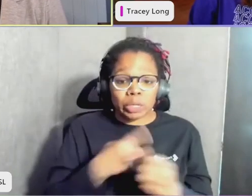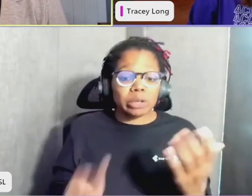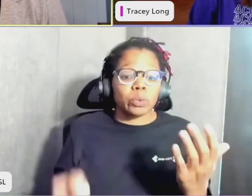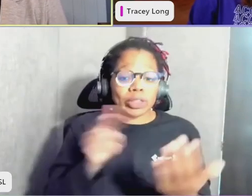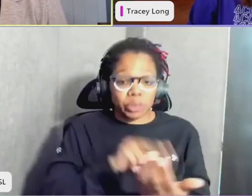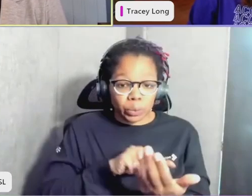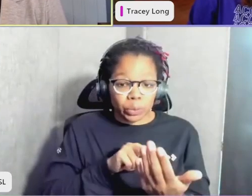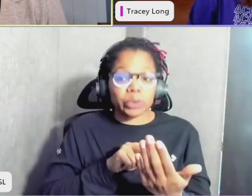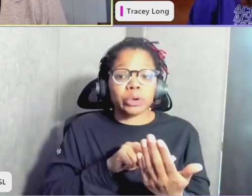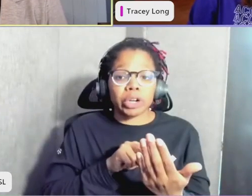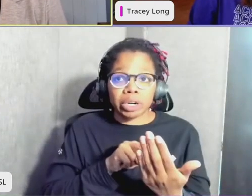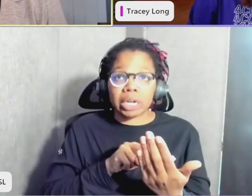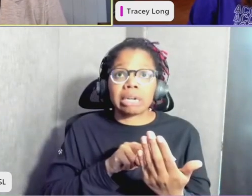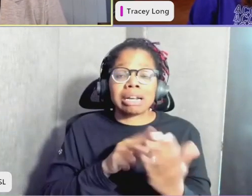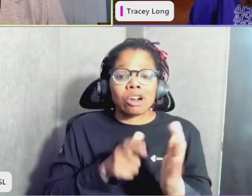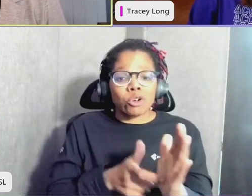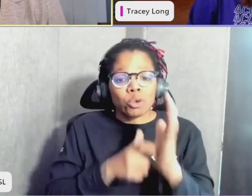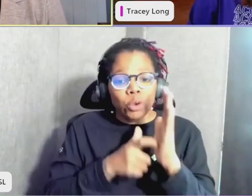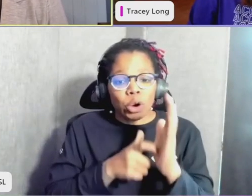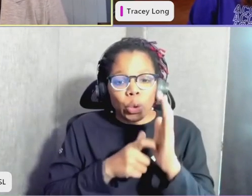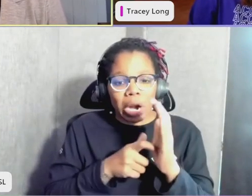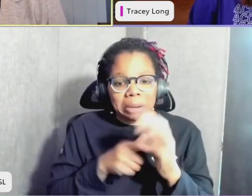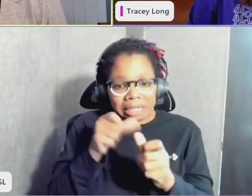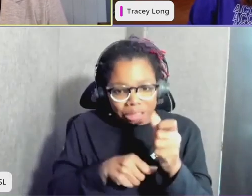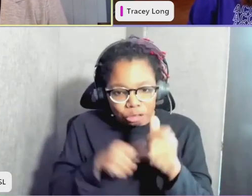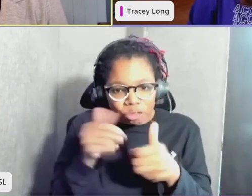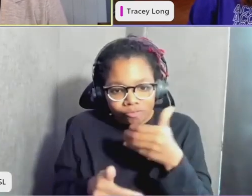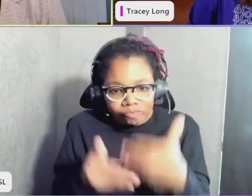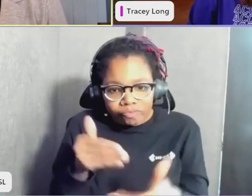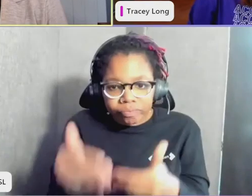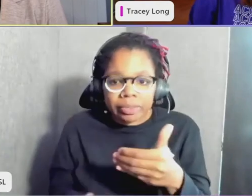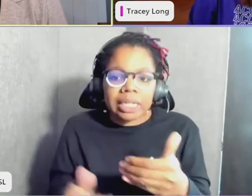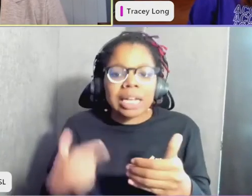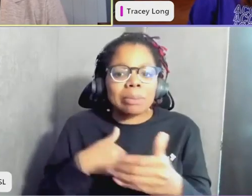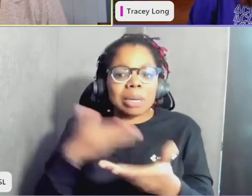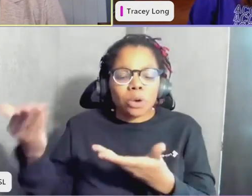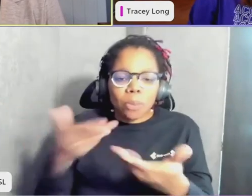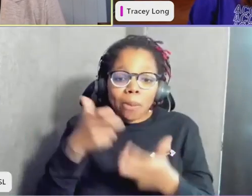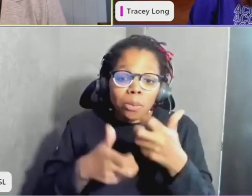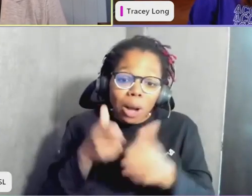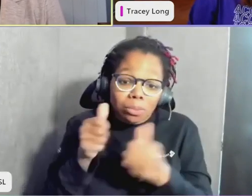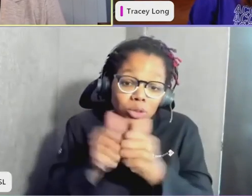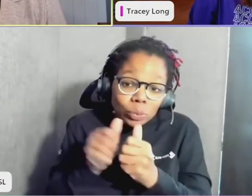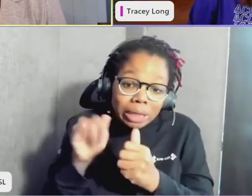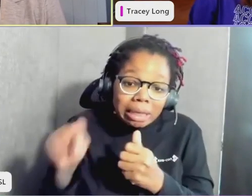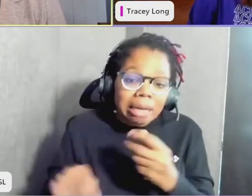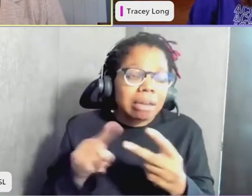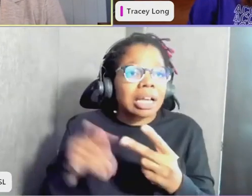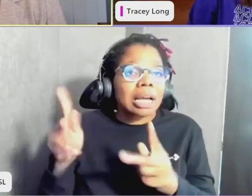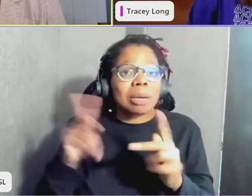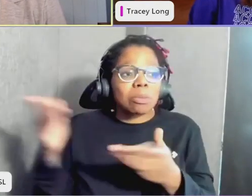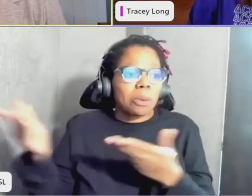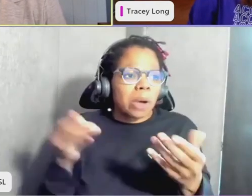an open working group process where for the better part of a year we went through sort